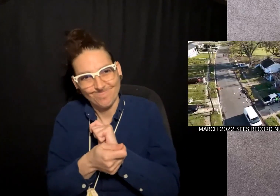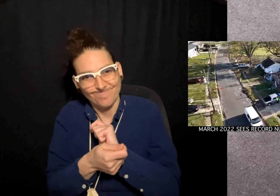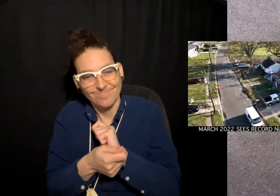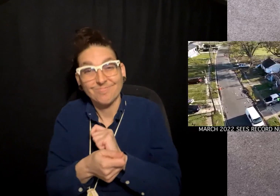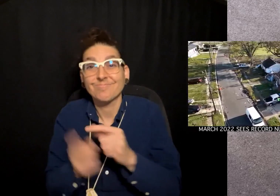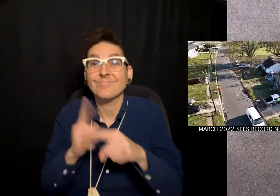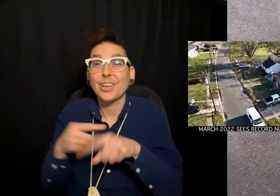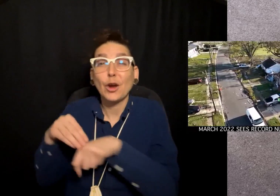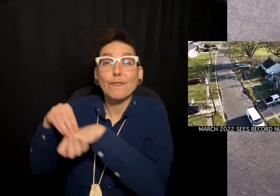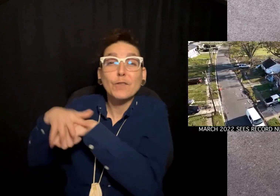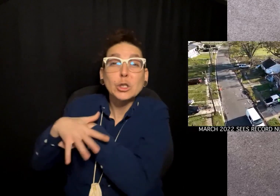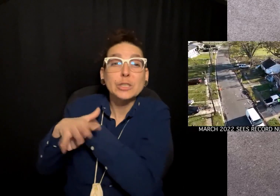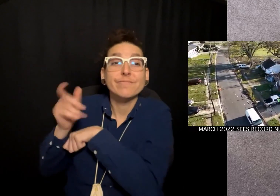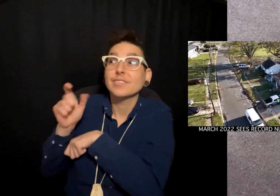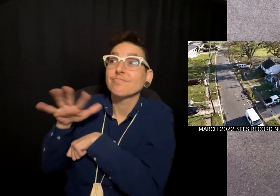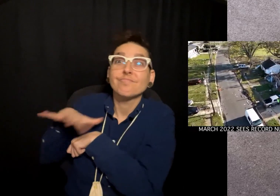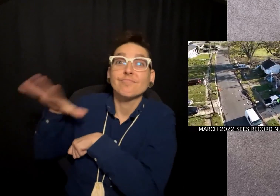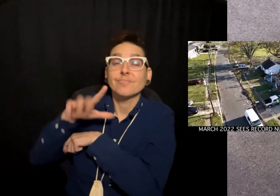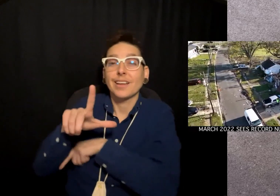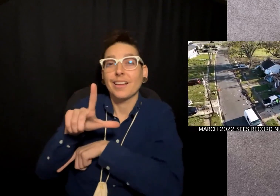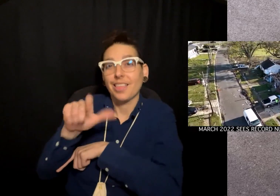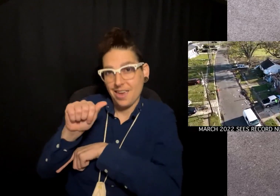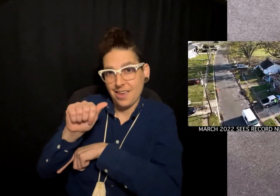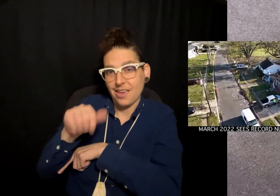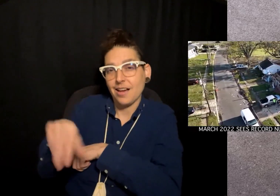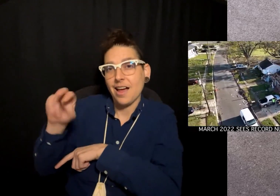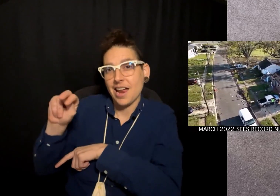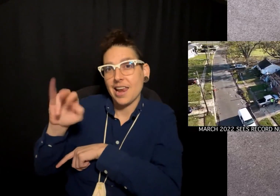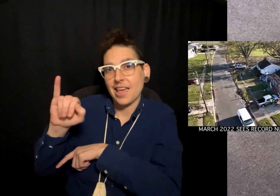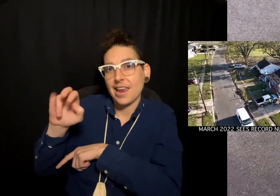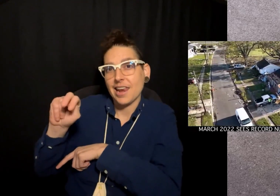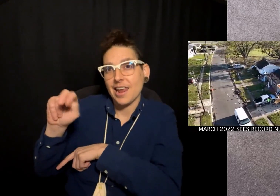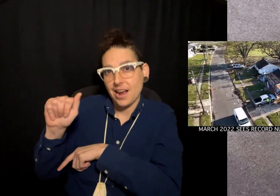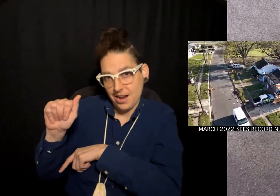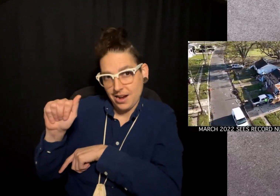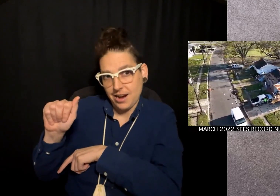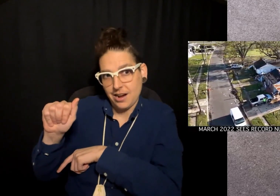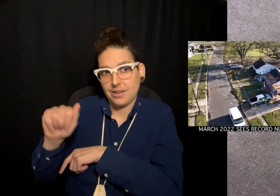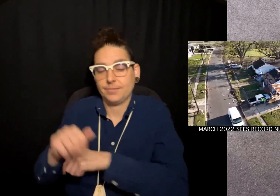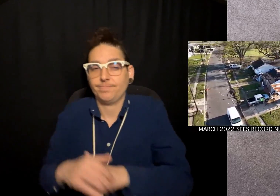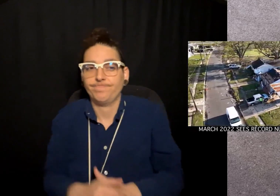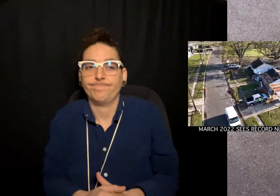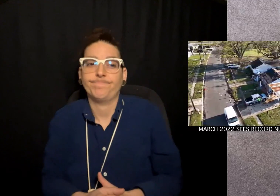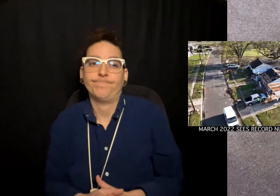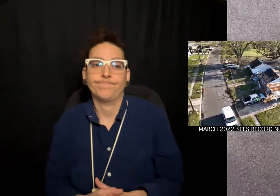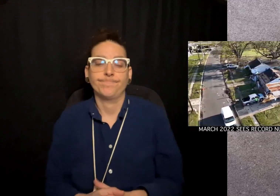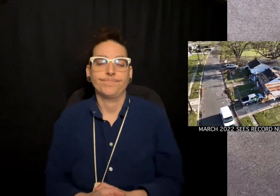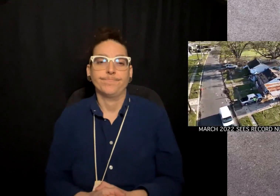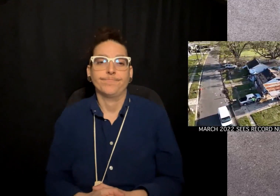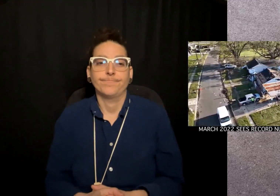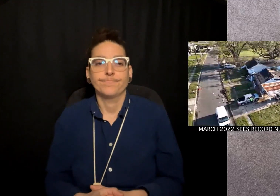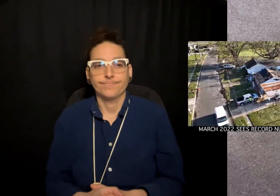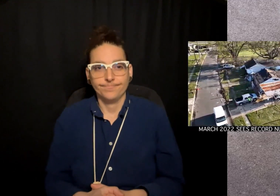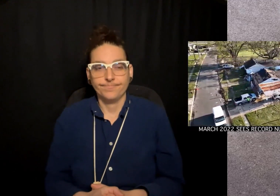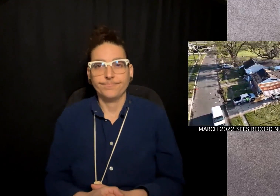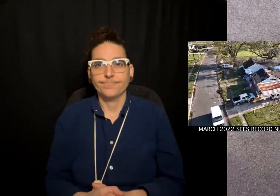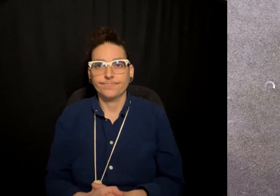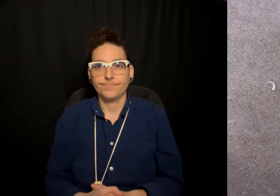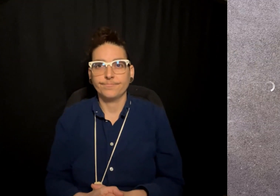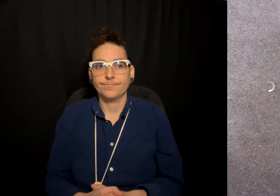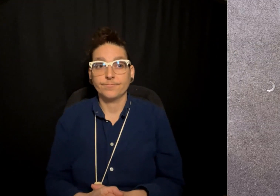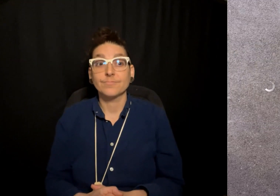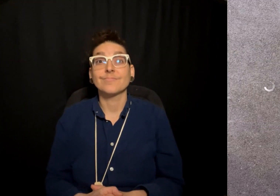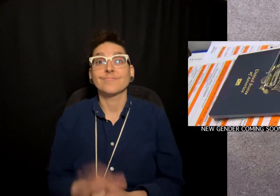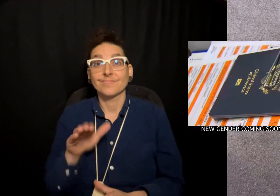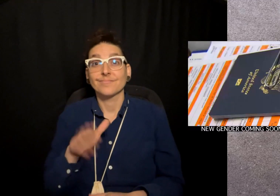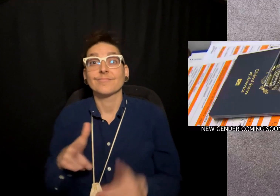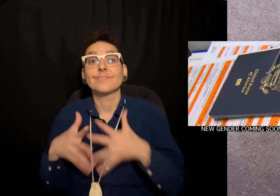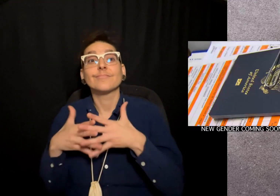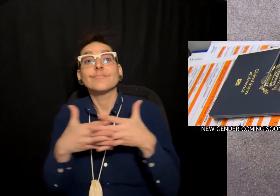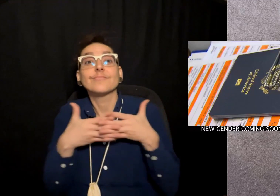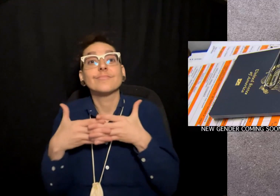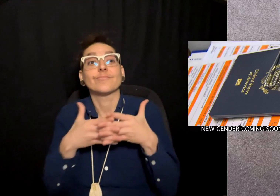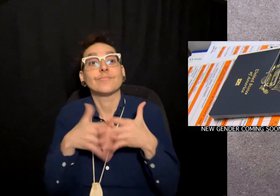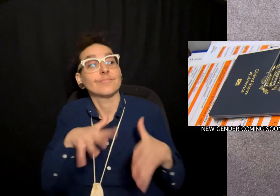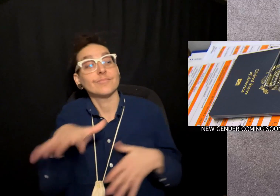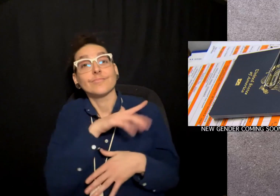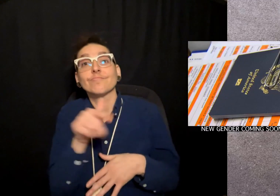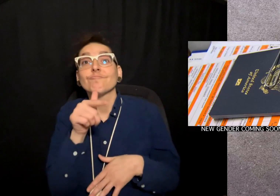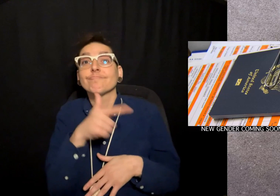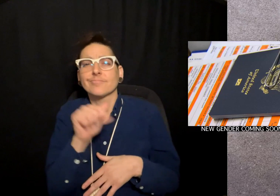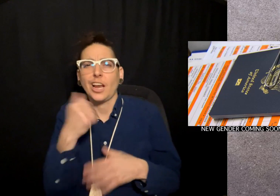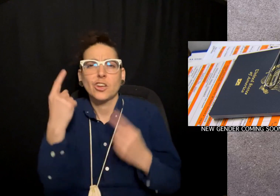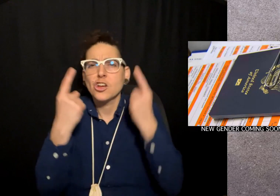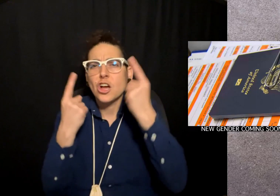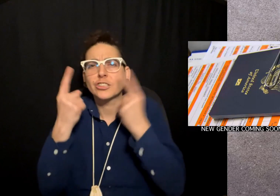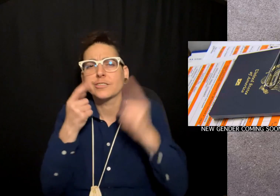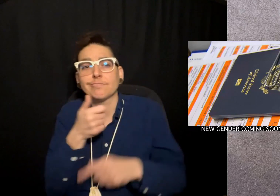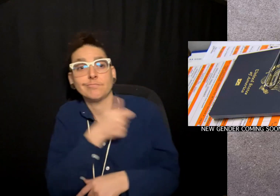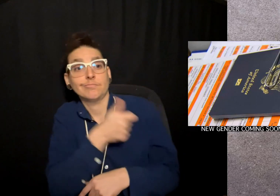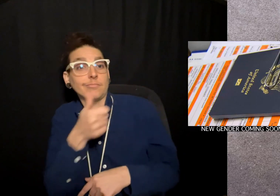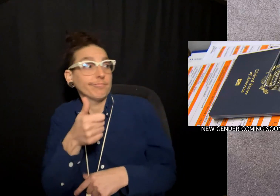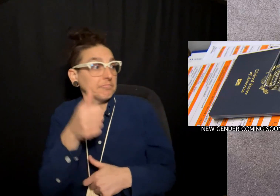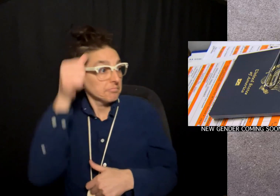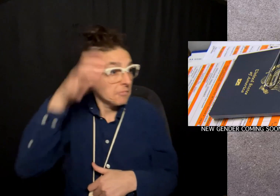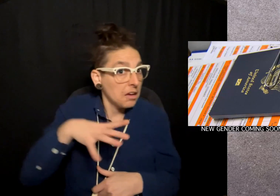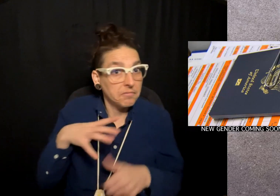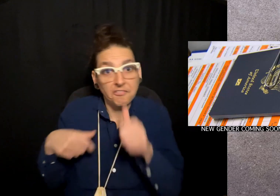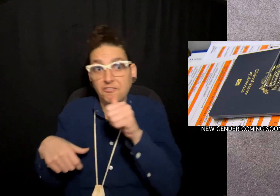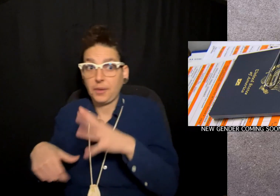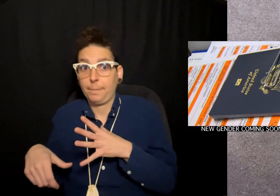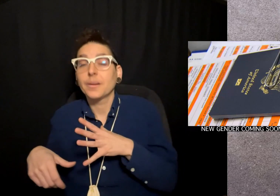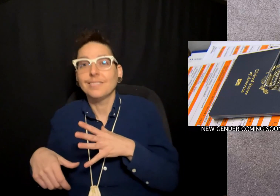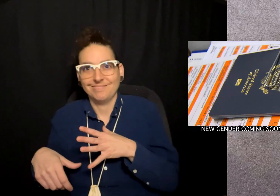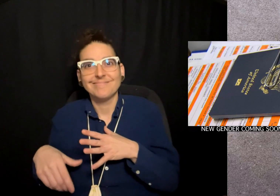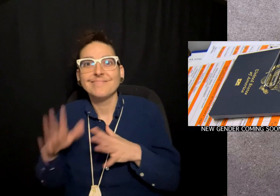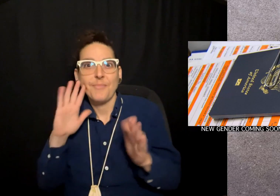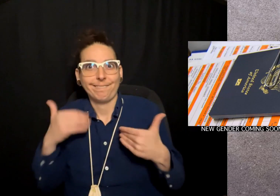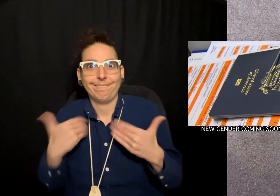as influences from La Ni a Americans who do not consider themselves male